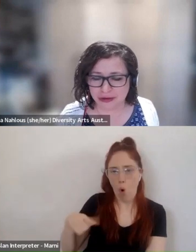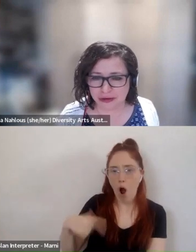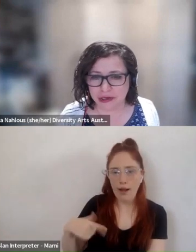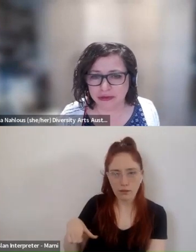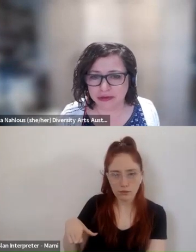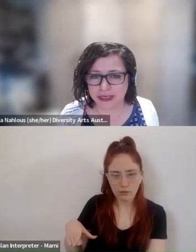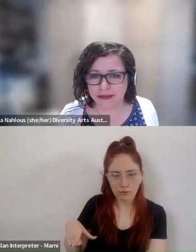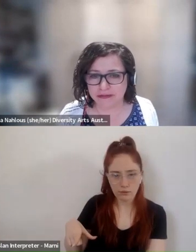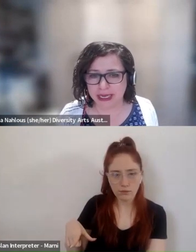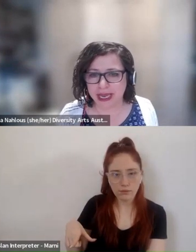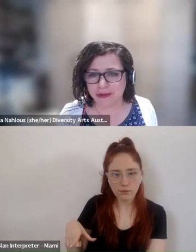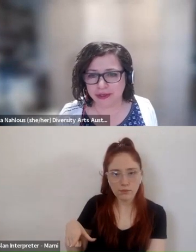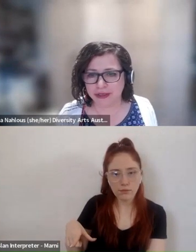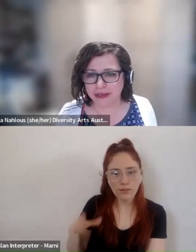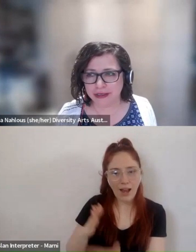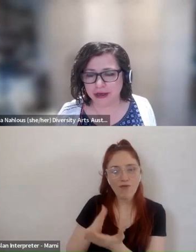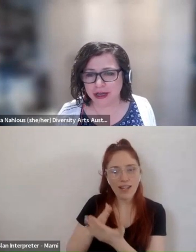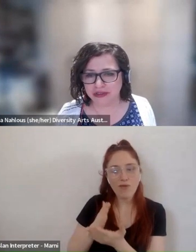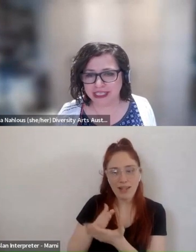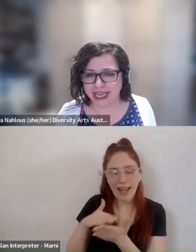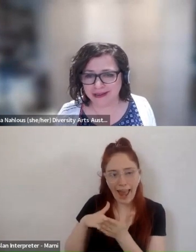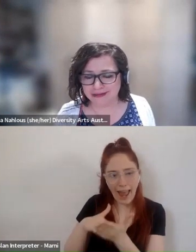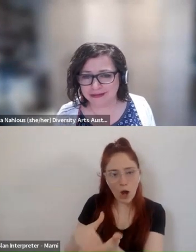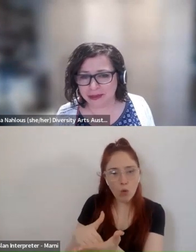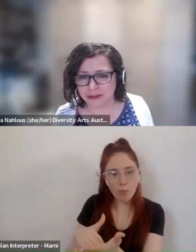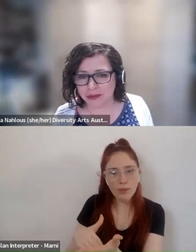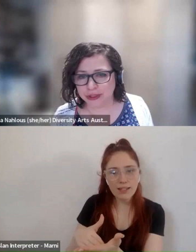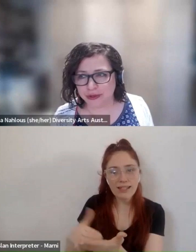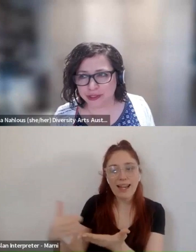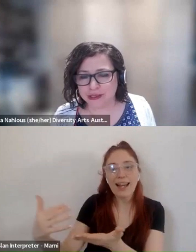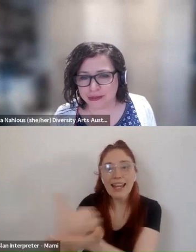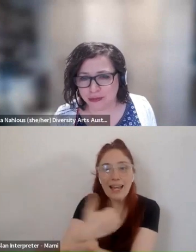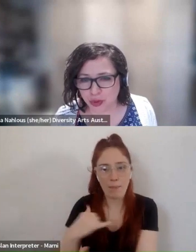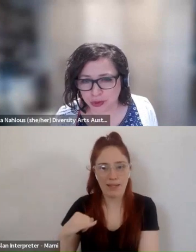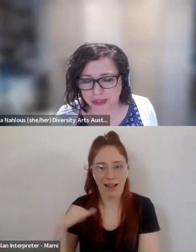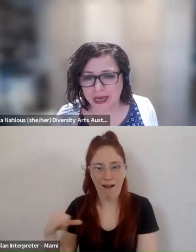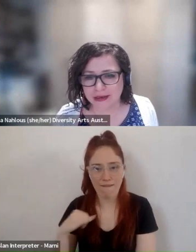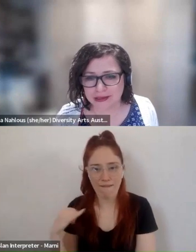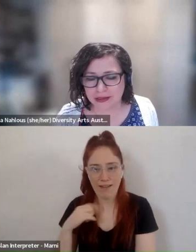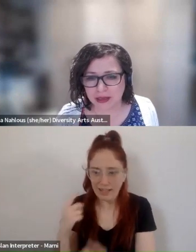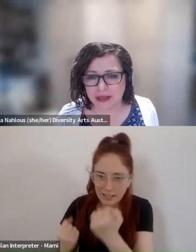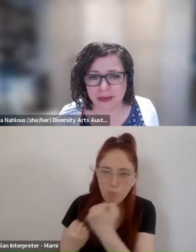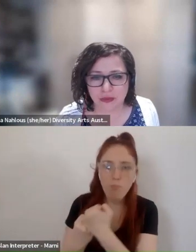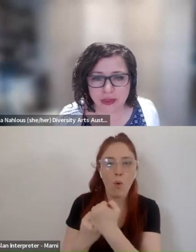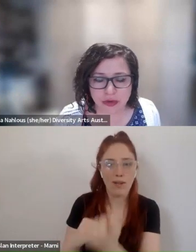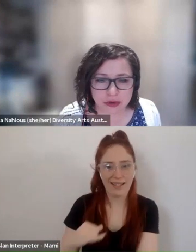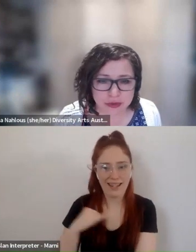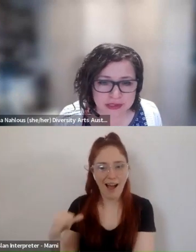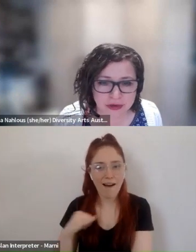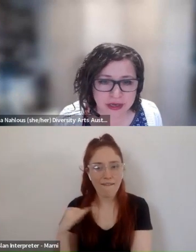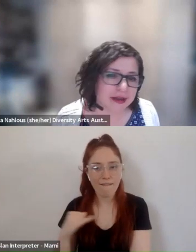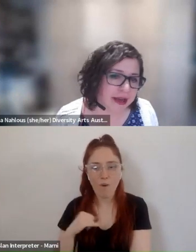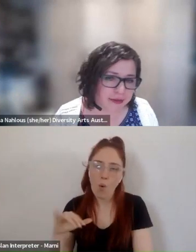critical to be being able to kind of retain people and also support the artists and the people we work with. So anyway,